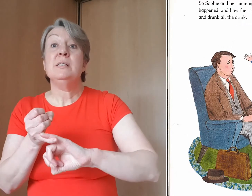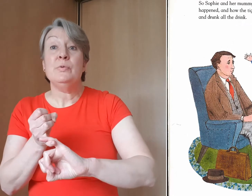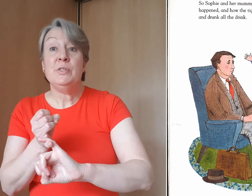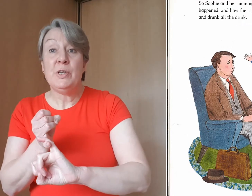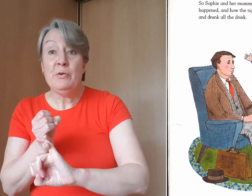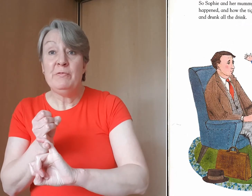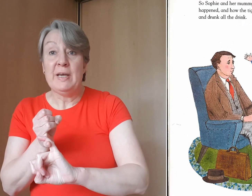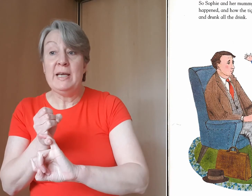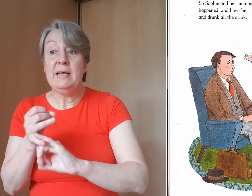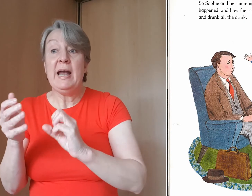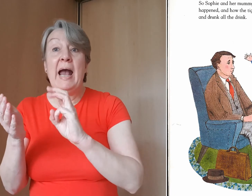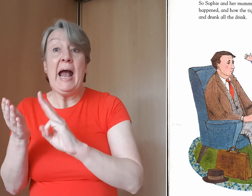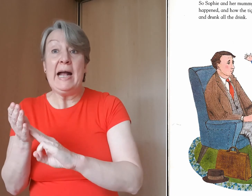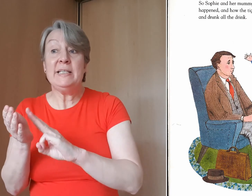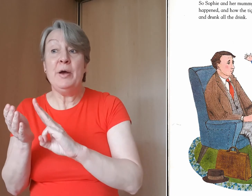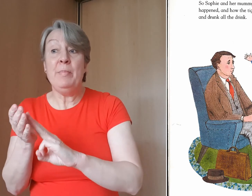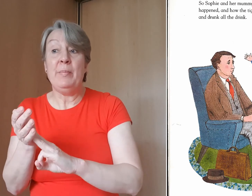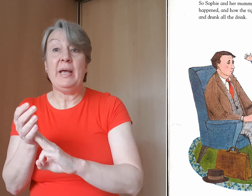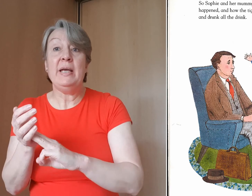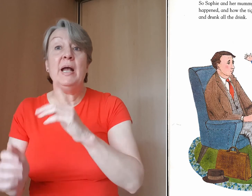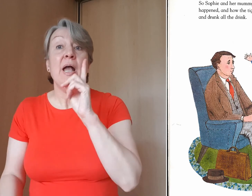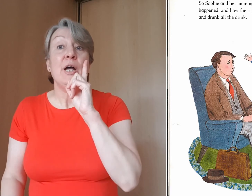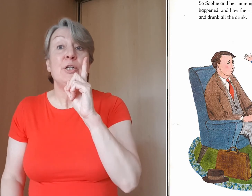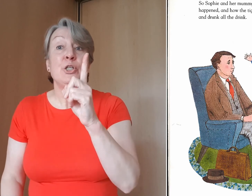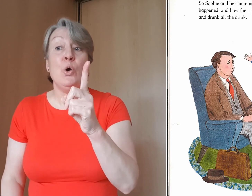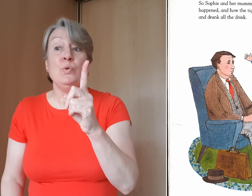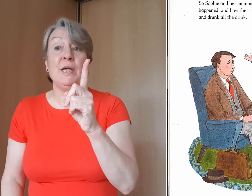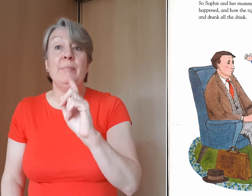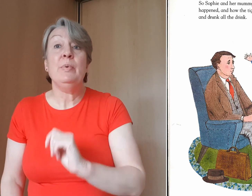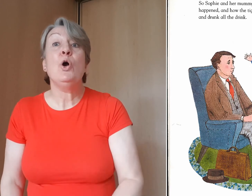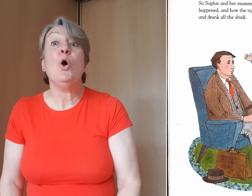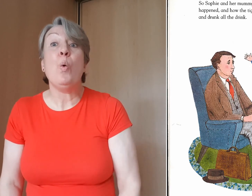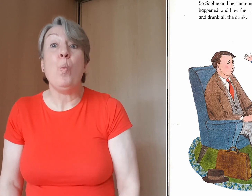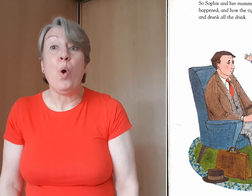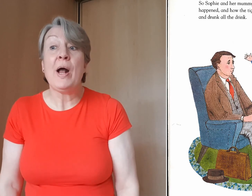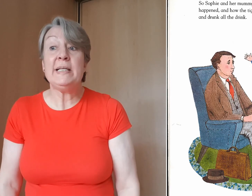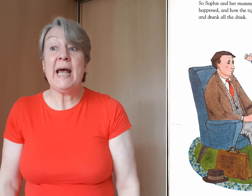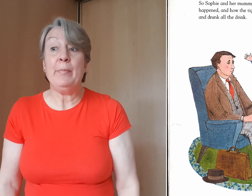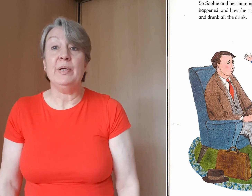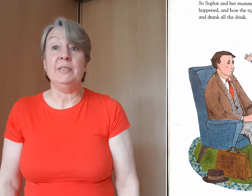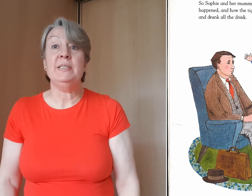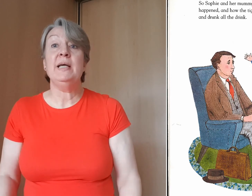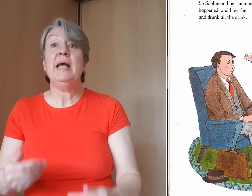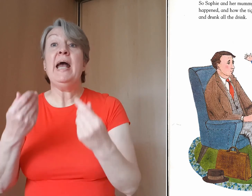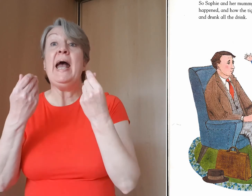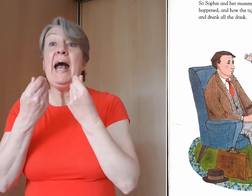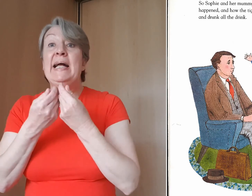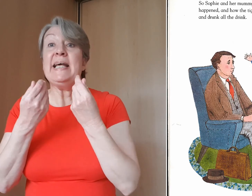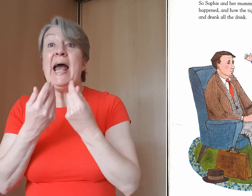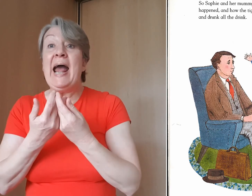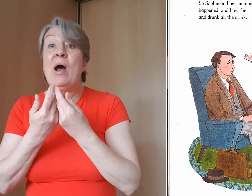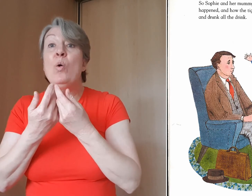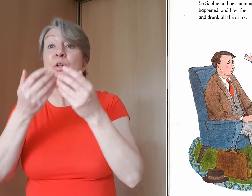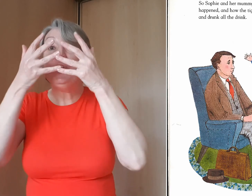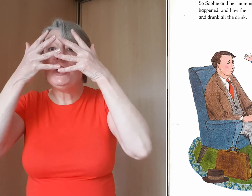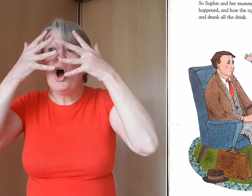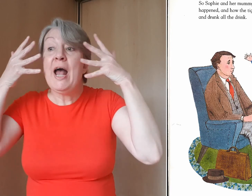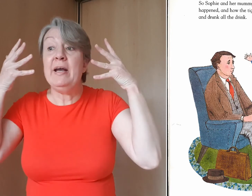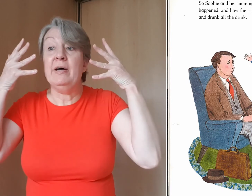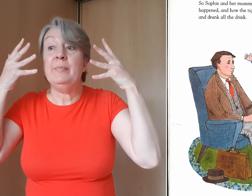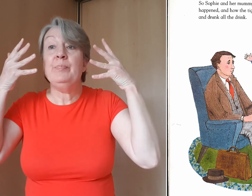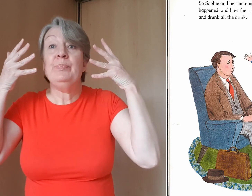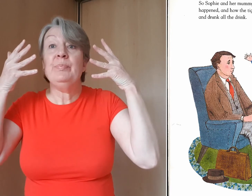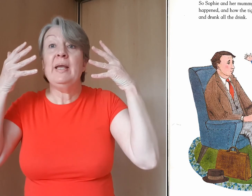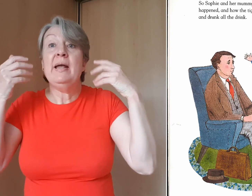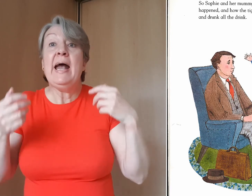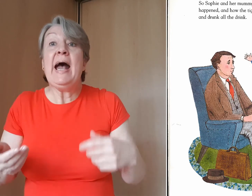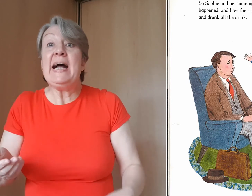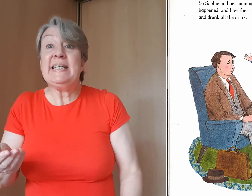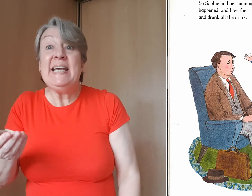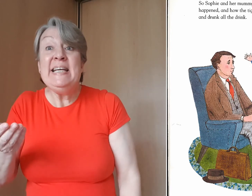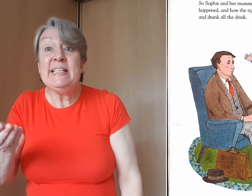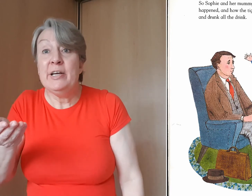so Sophie and her mummy told him what had happened and how the tiger had eaten